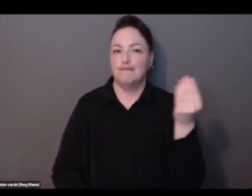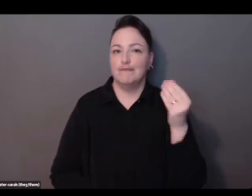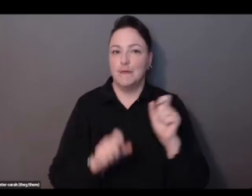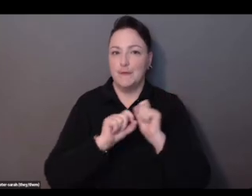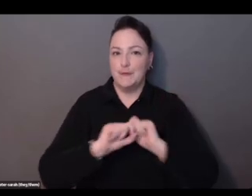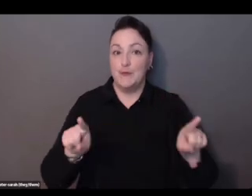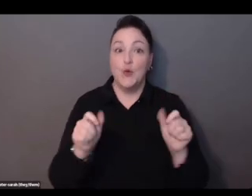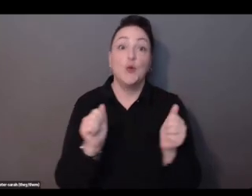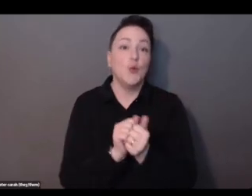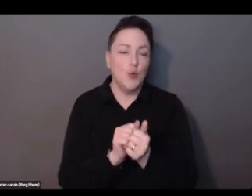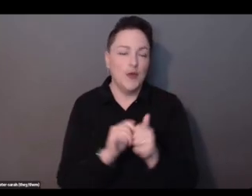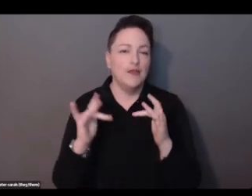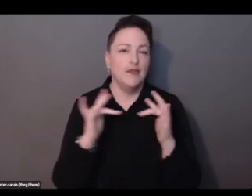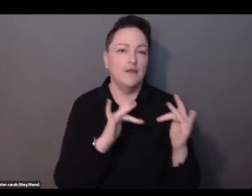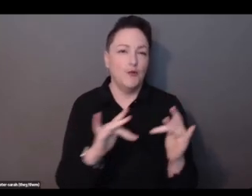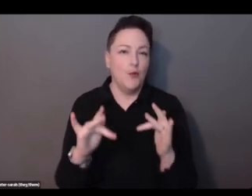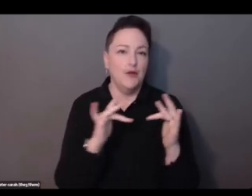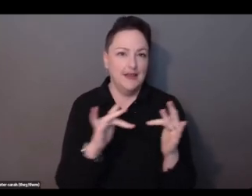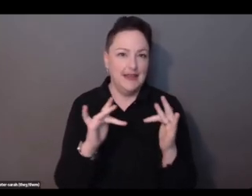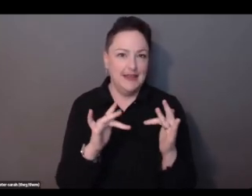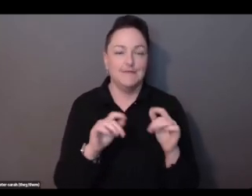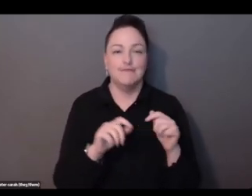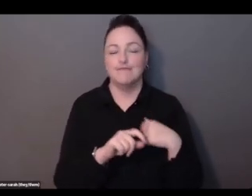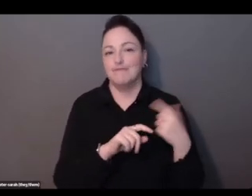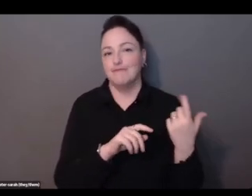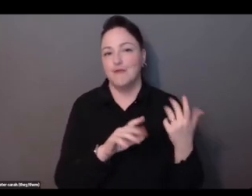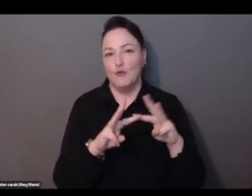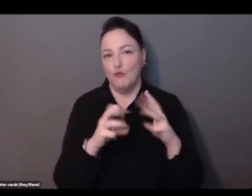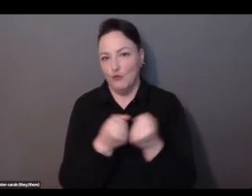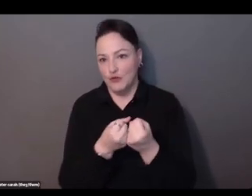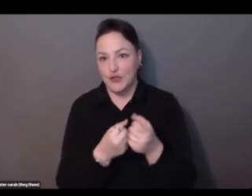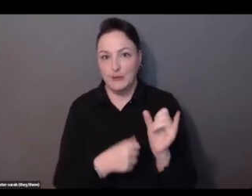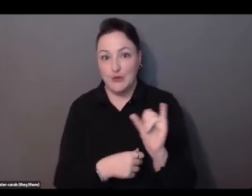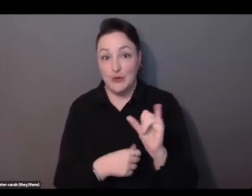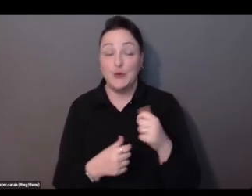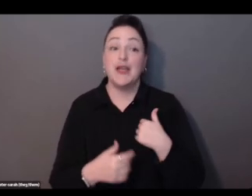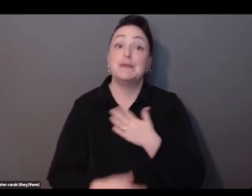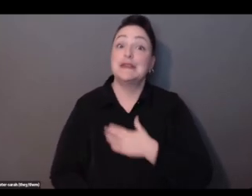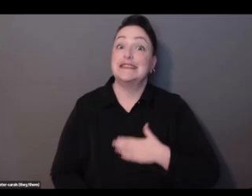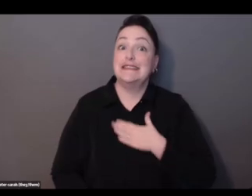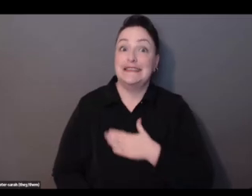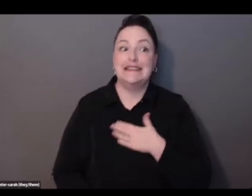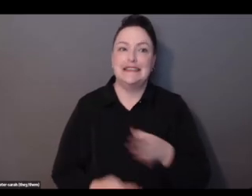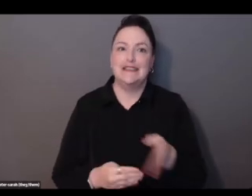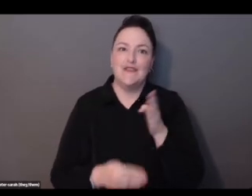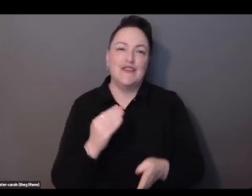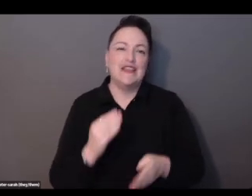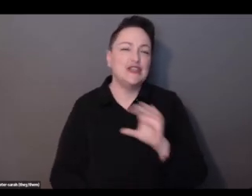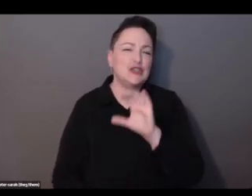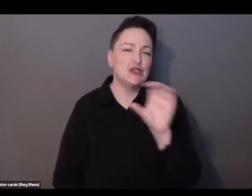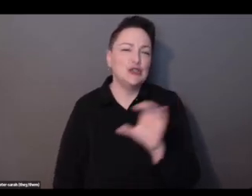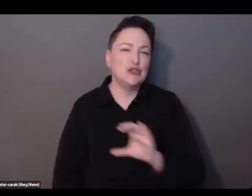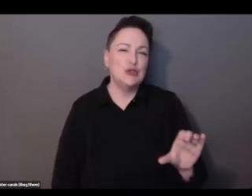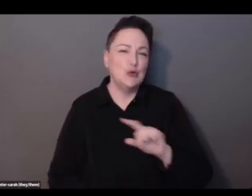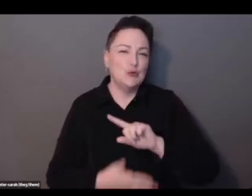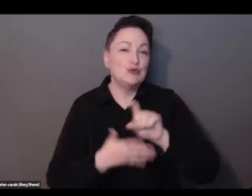We also ask that you all take a moment to please complete a Zoom questionnaire and survey that will help us